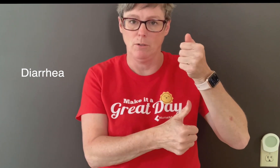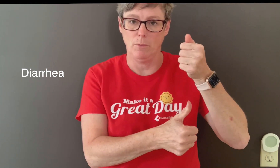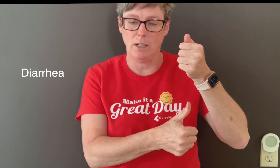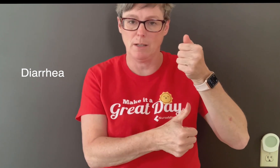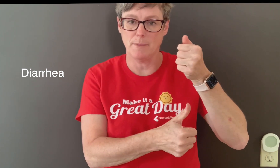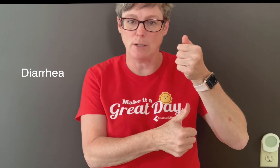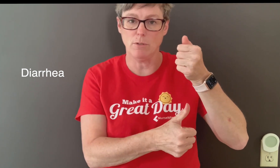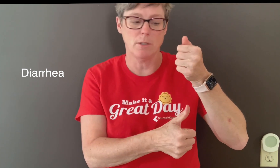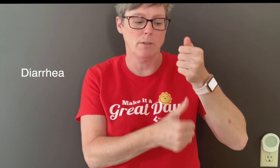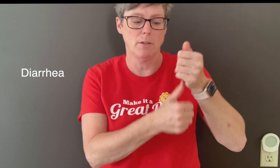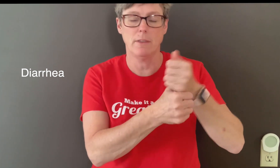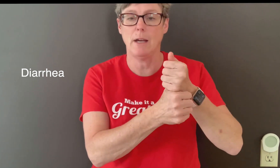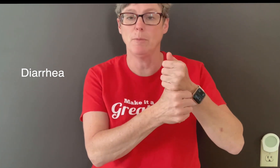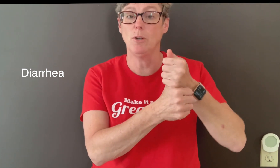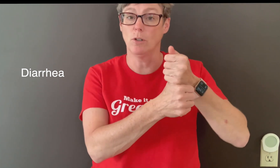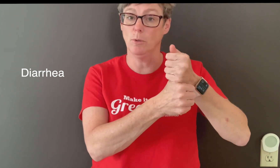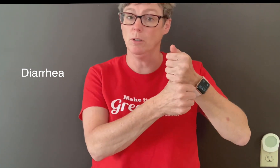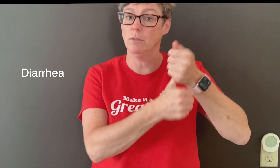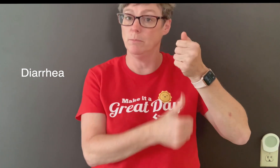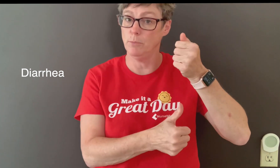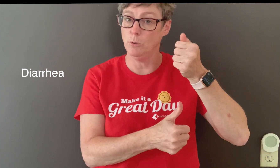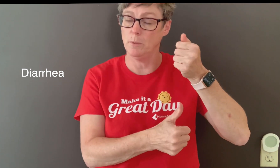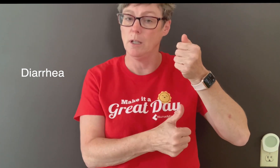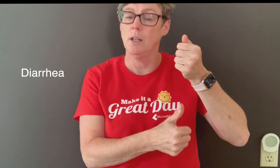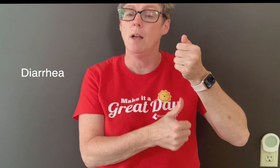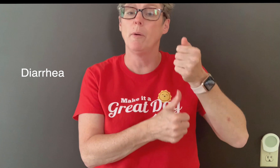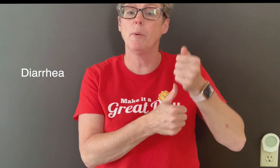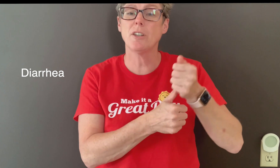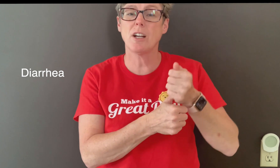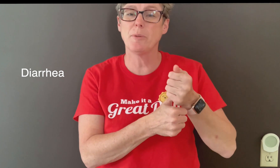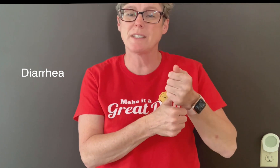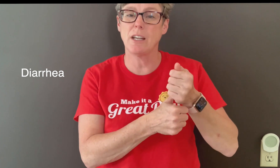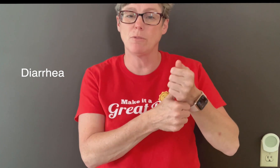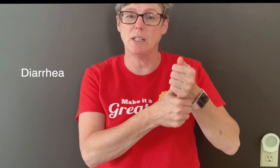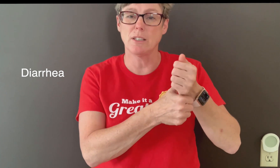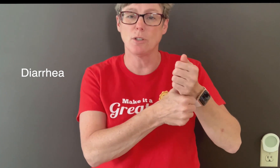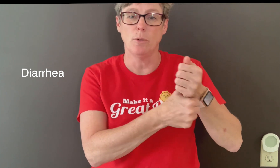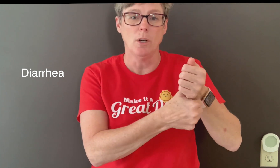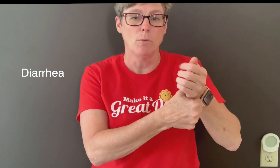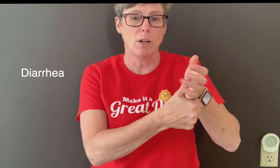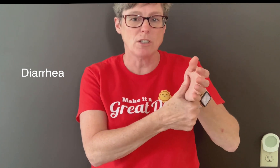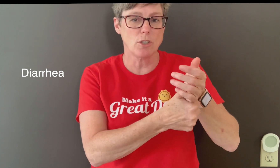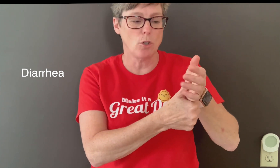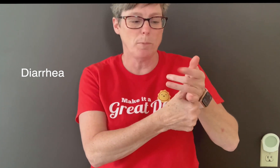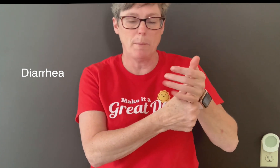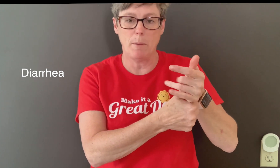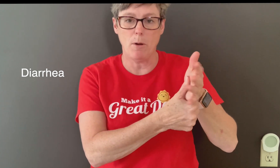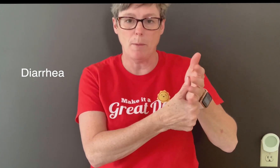when it comes out that would be normal poop, but we want to talk about diarrhea so we're actually going to open up our palm